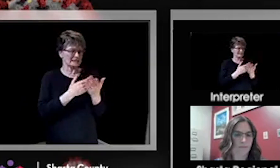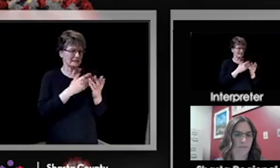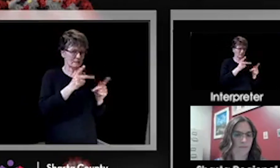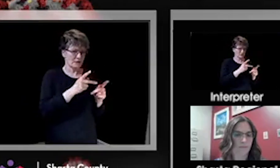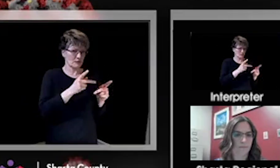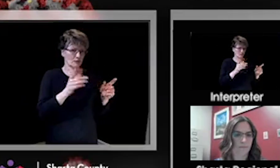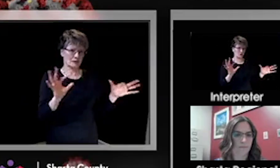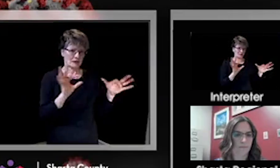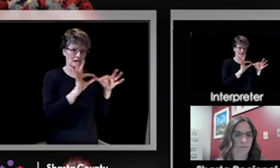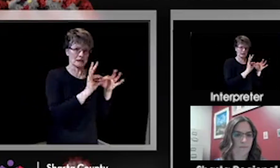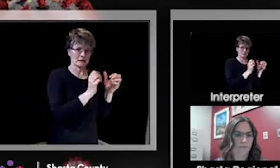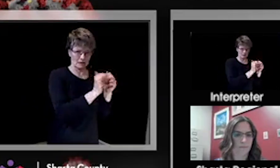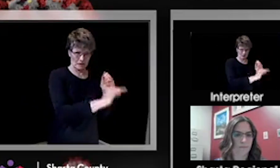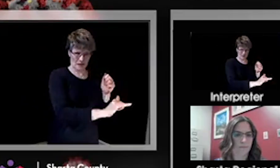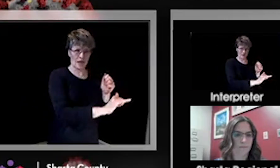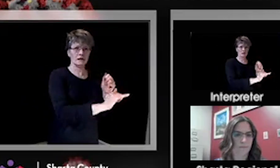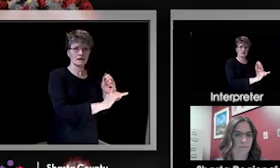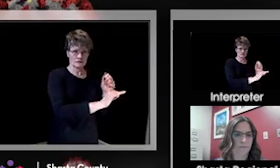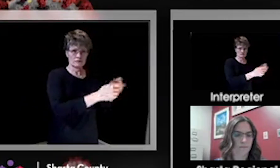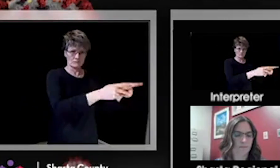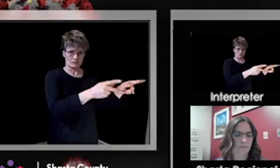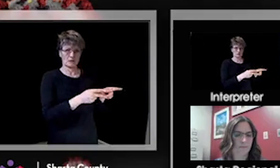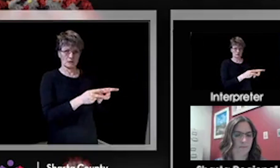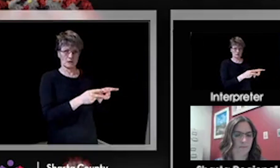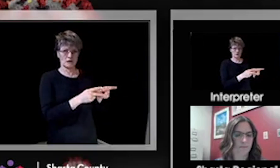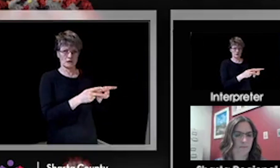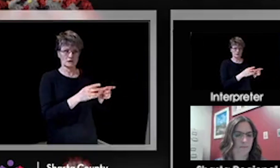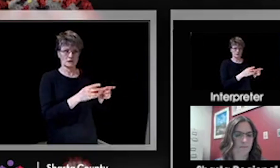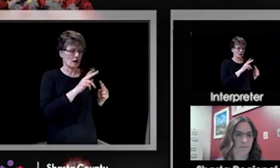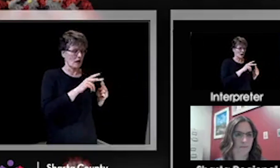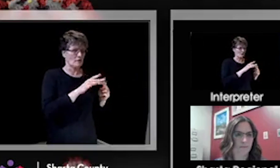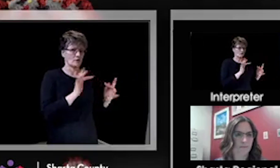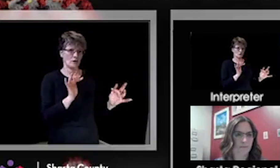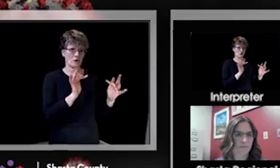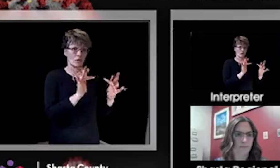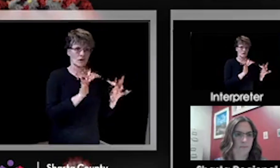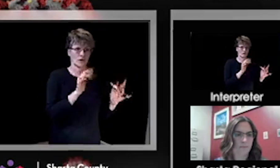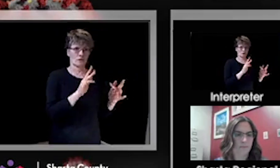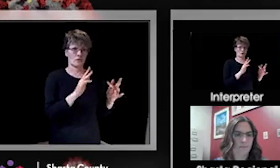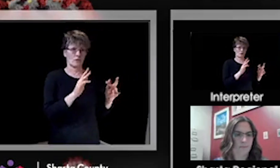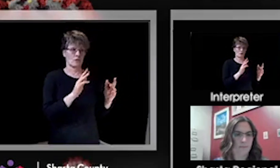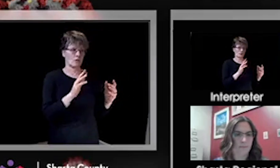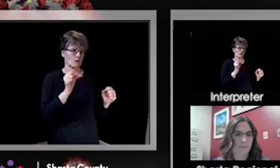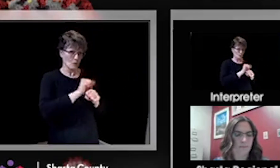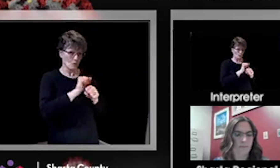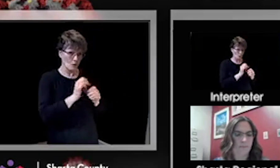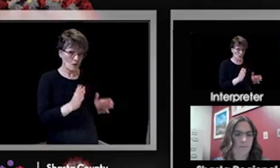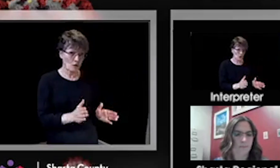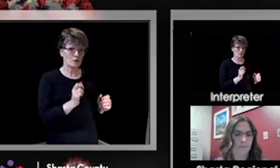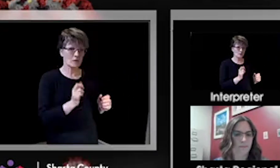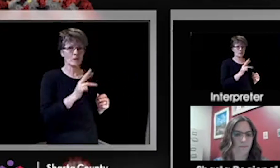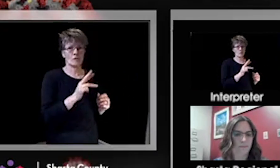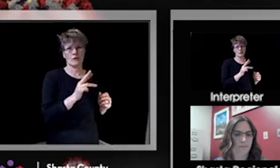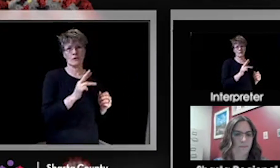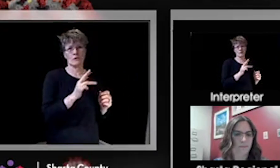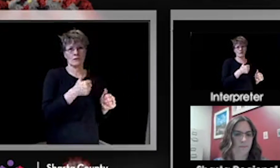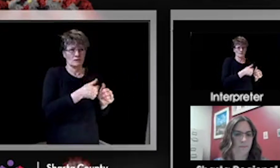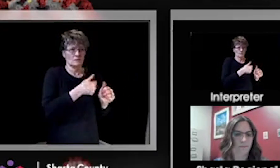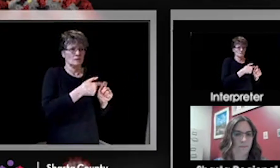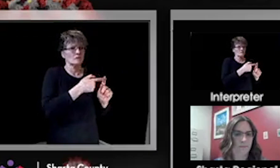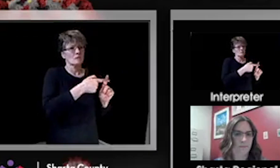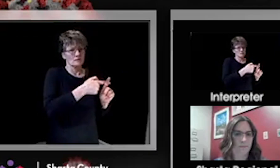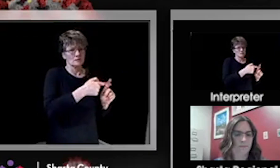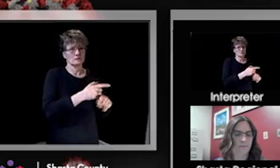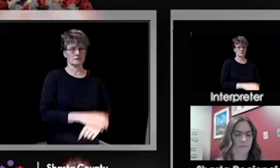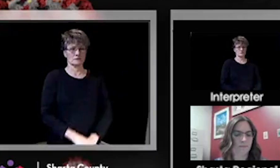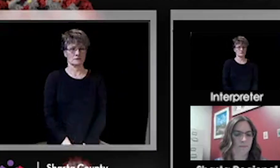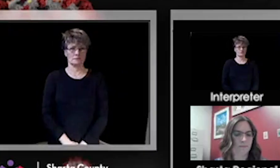and either have been a contact or a case or an employee, for example. We’re definitely